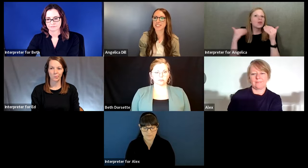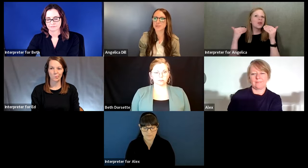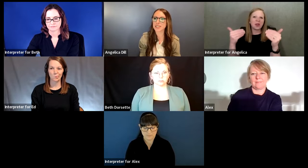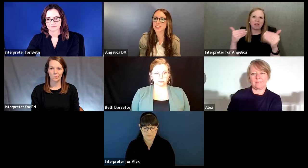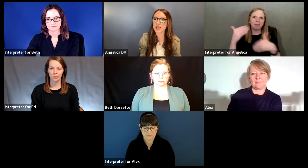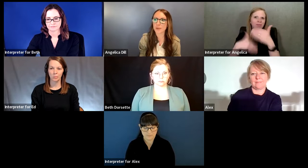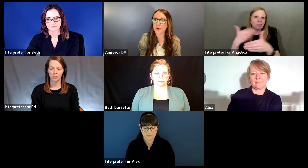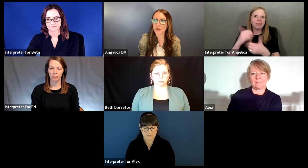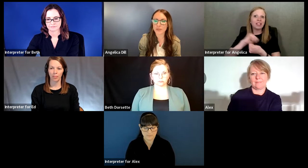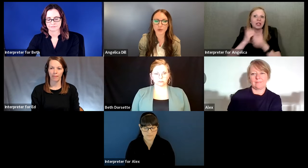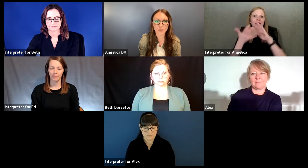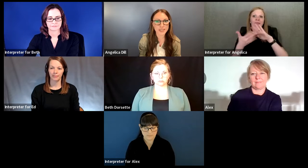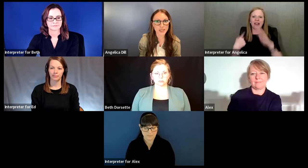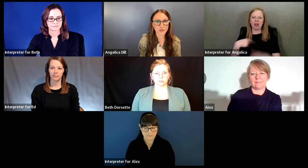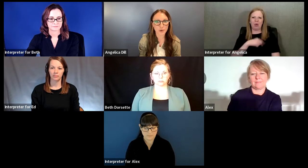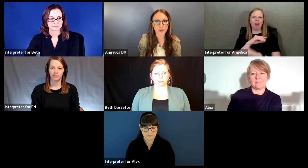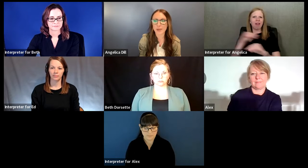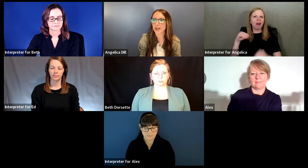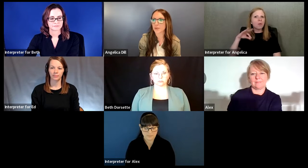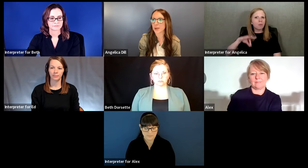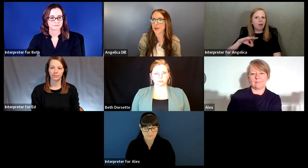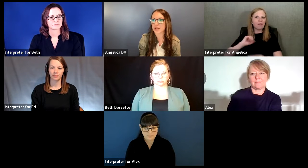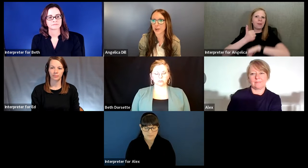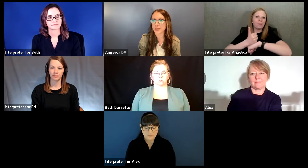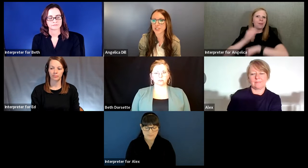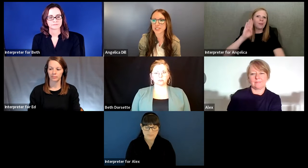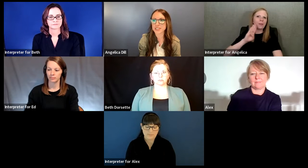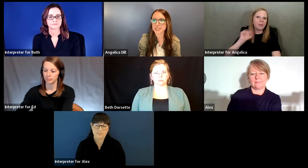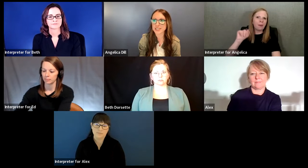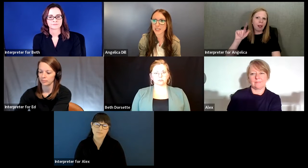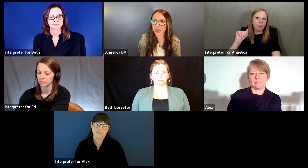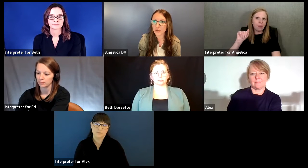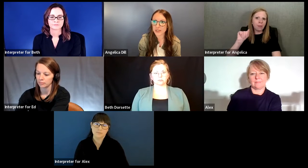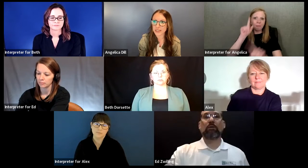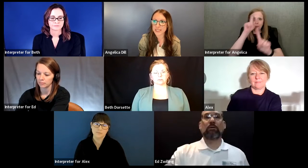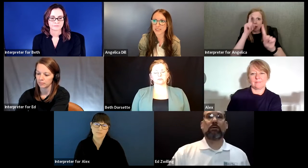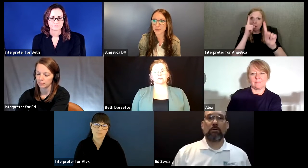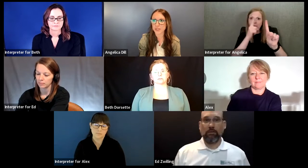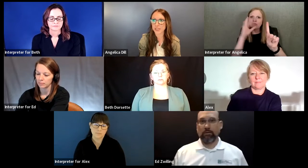Adjacent Space is a nonprofit. We're based out of Birmingham, Alabama and our mission is to seek equity and accessibility